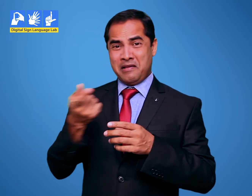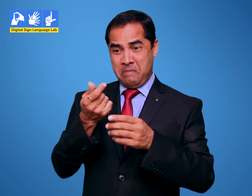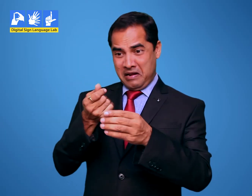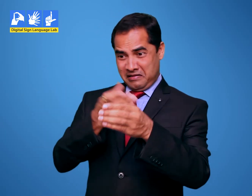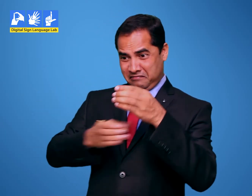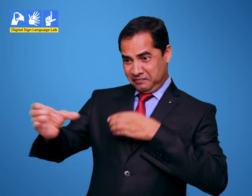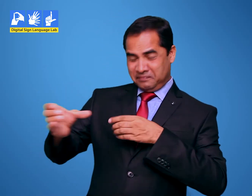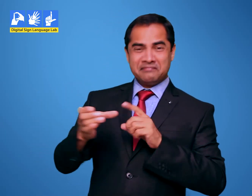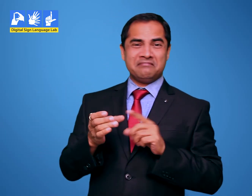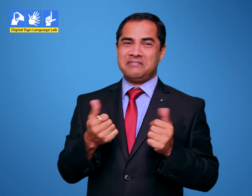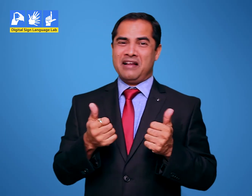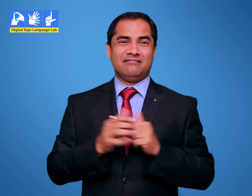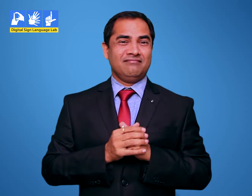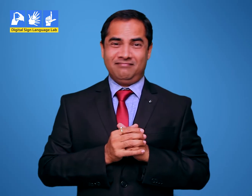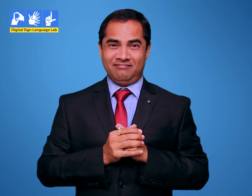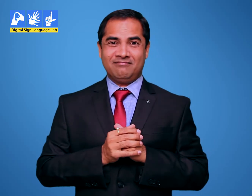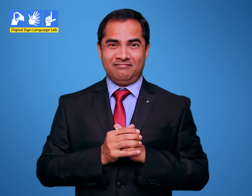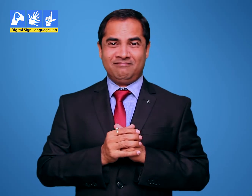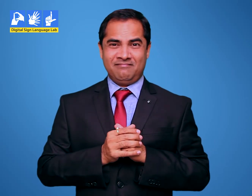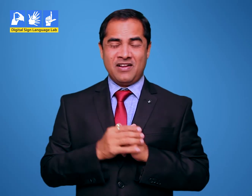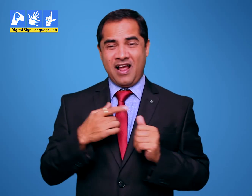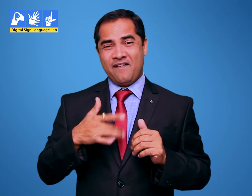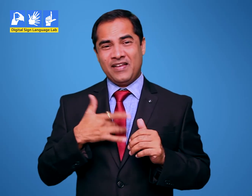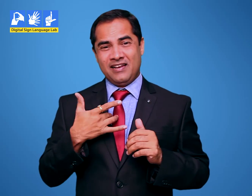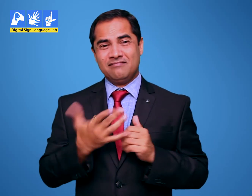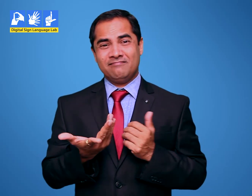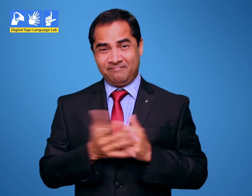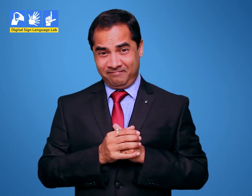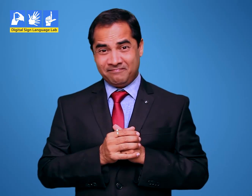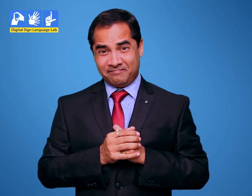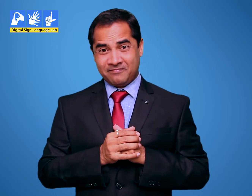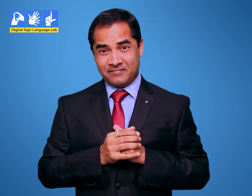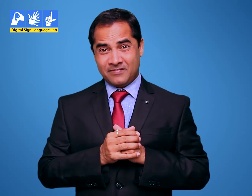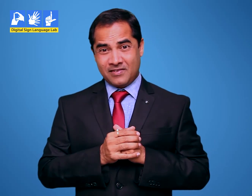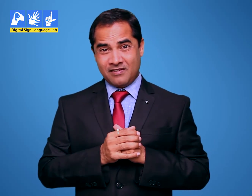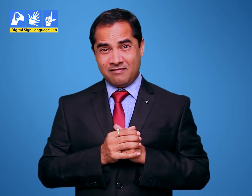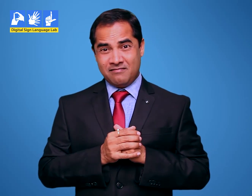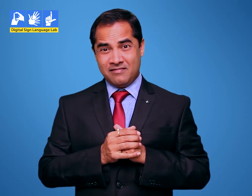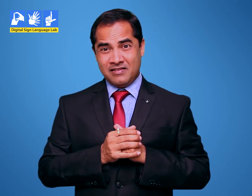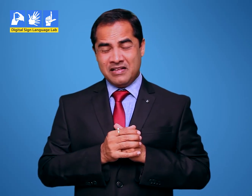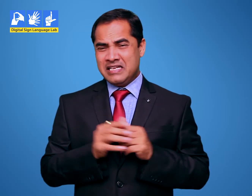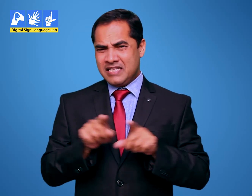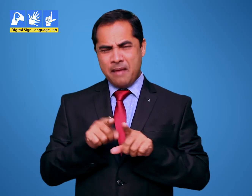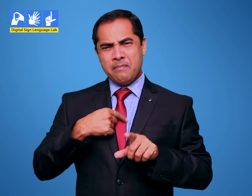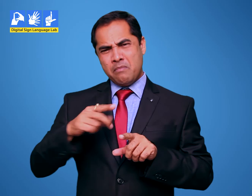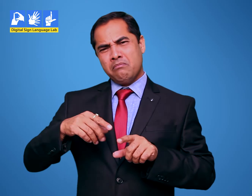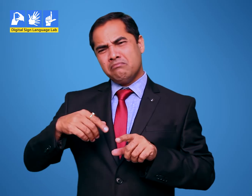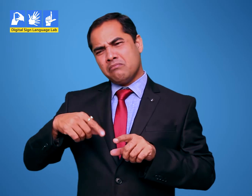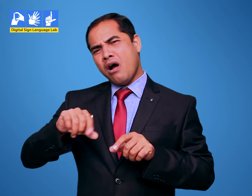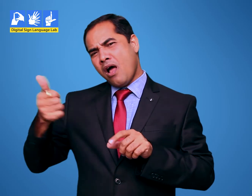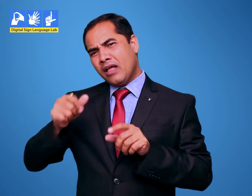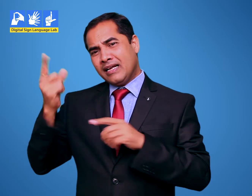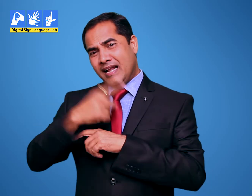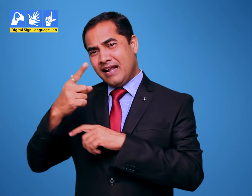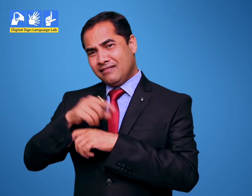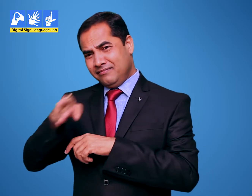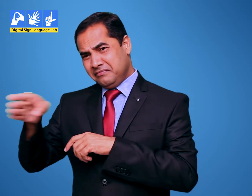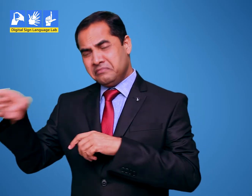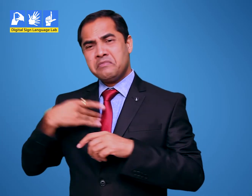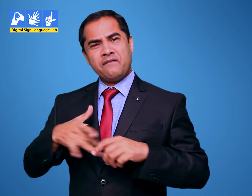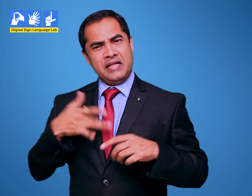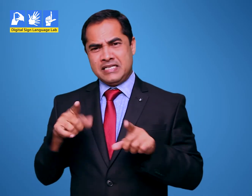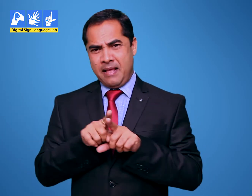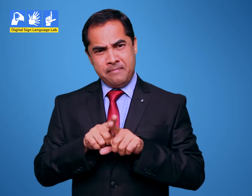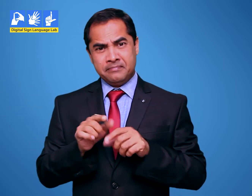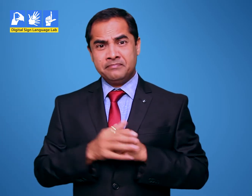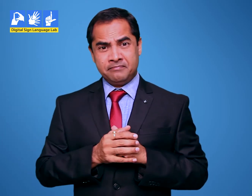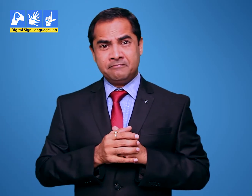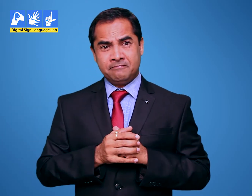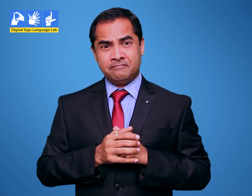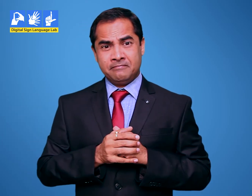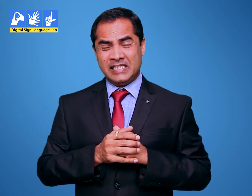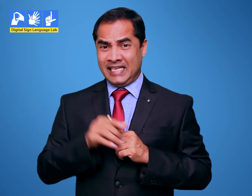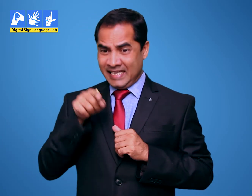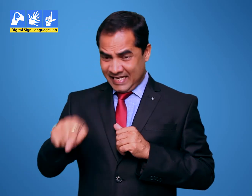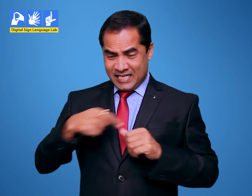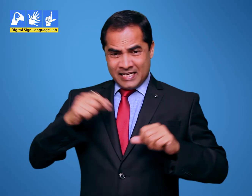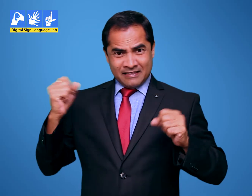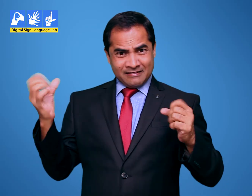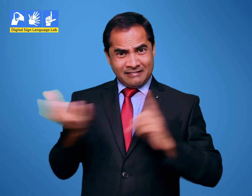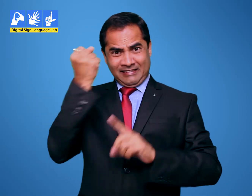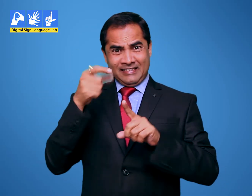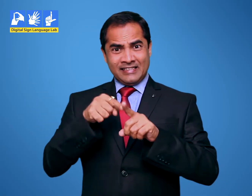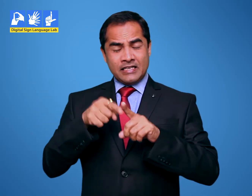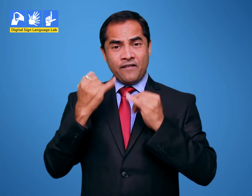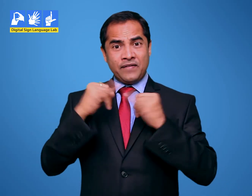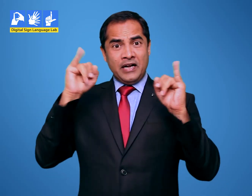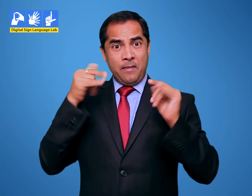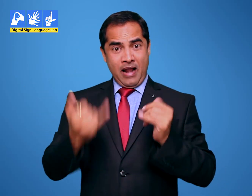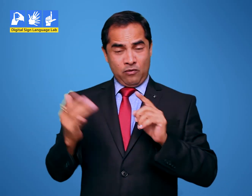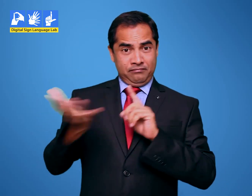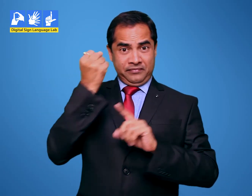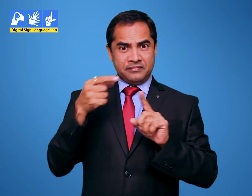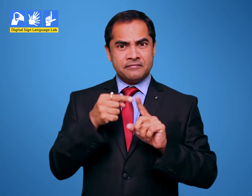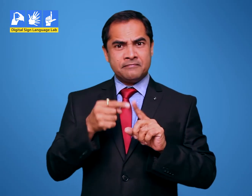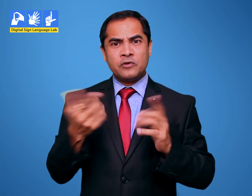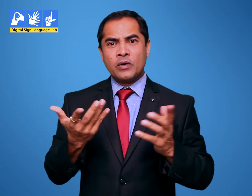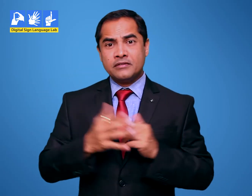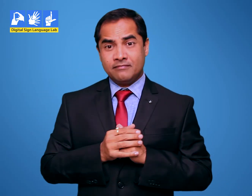repaid. I felt that day, as I have on so many other days, that I was simply the